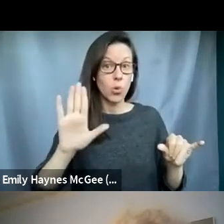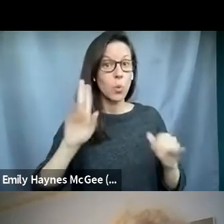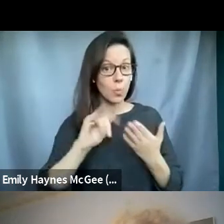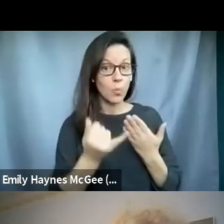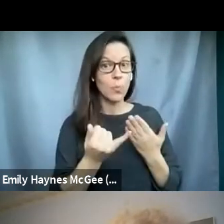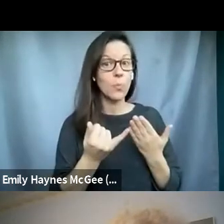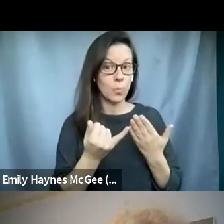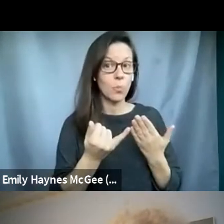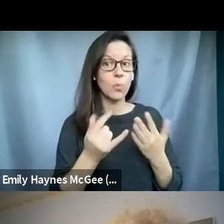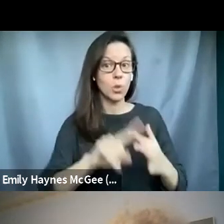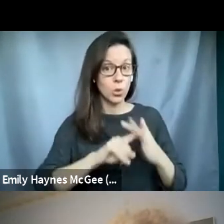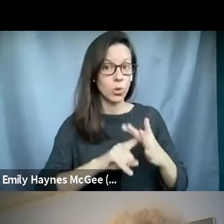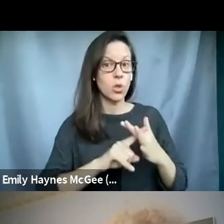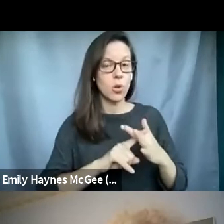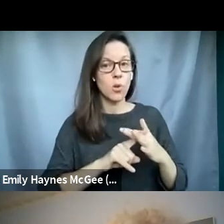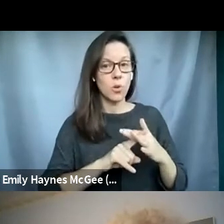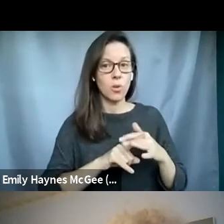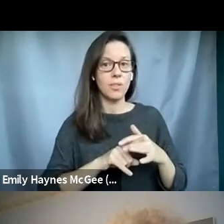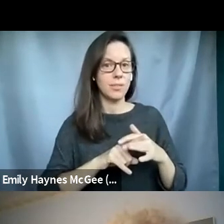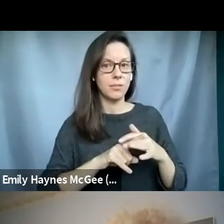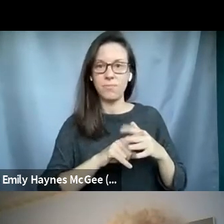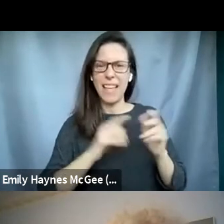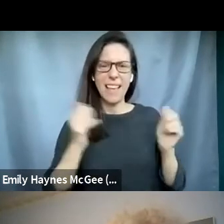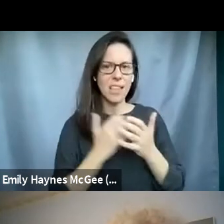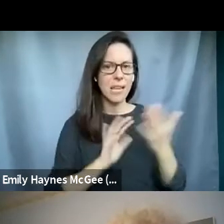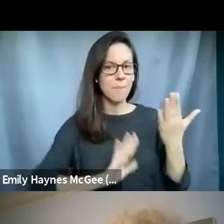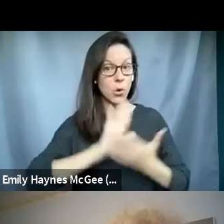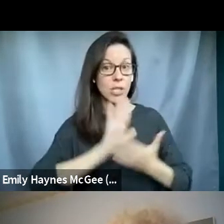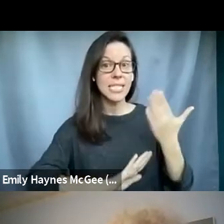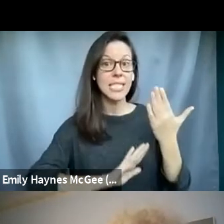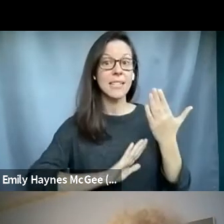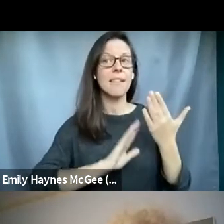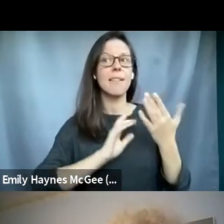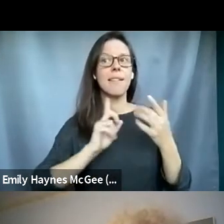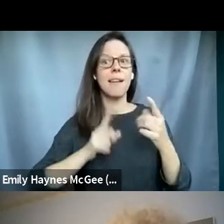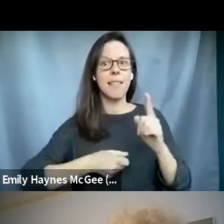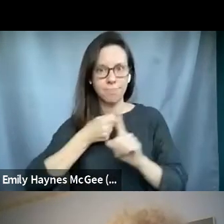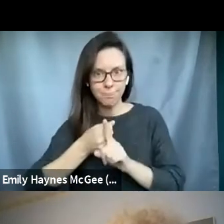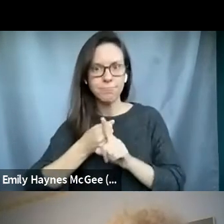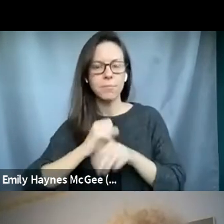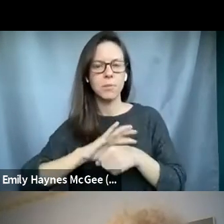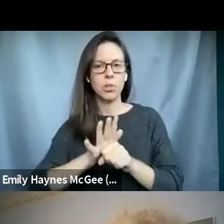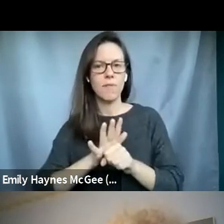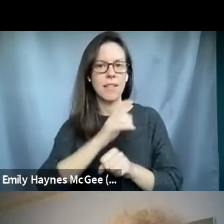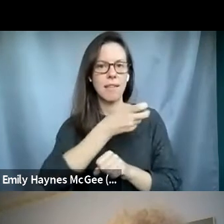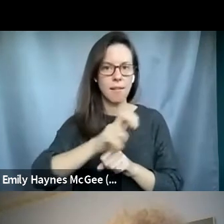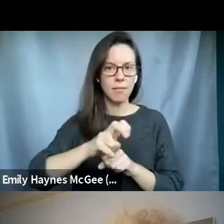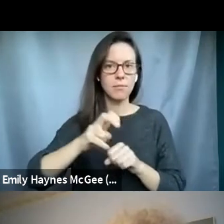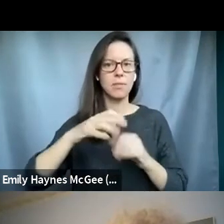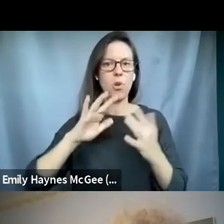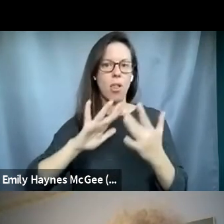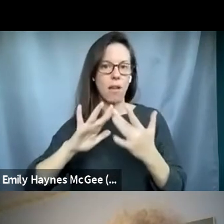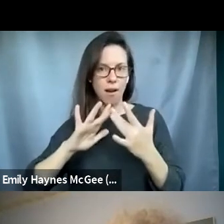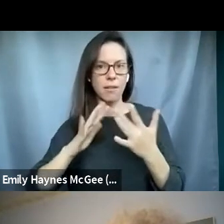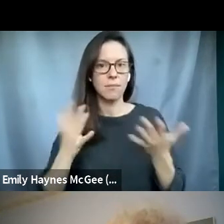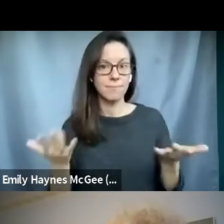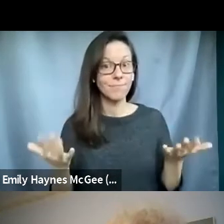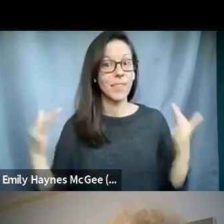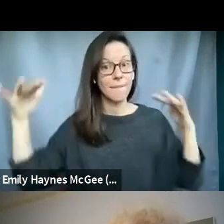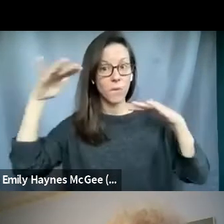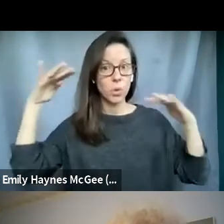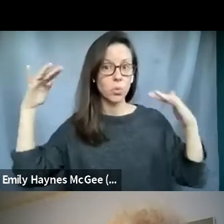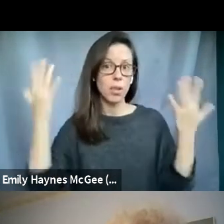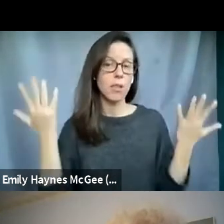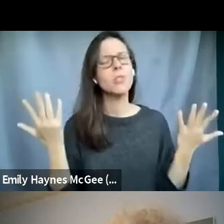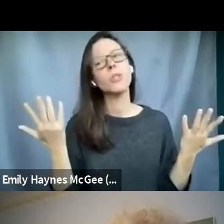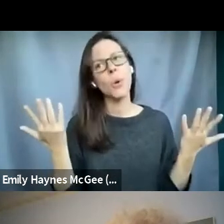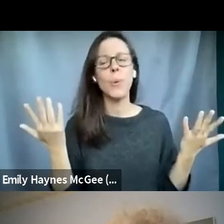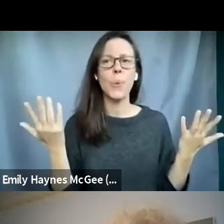started as being an all in person event and they had to pivot to a on line very actual.